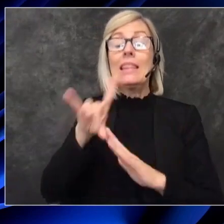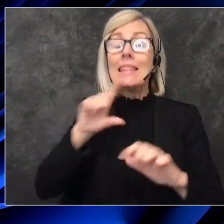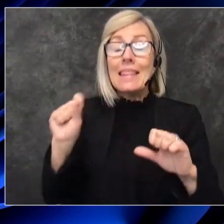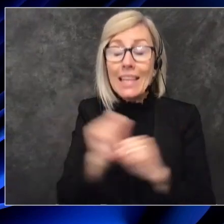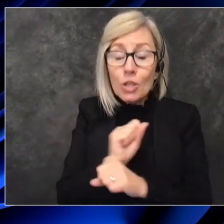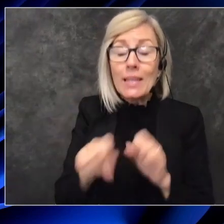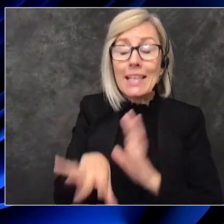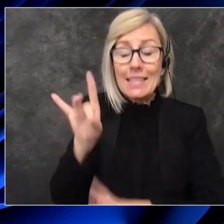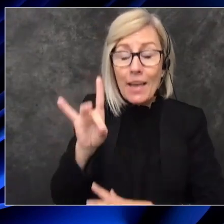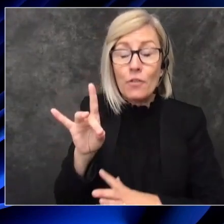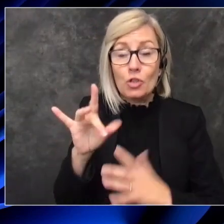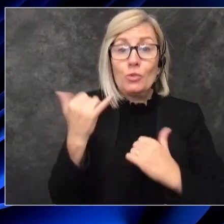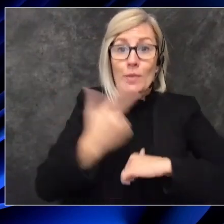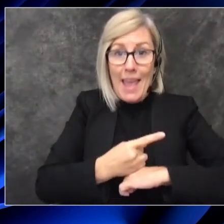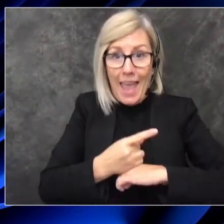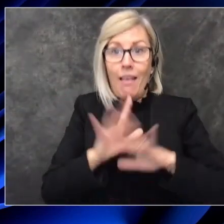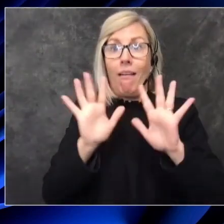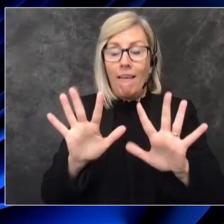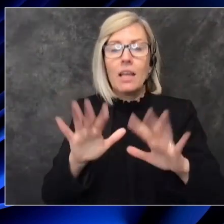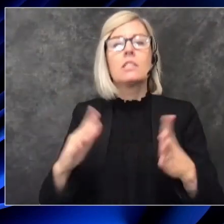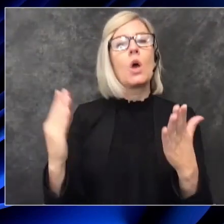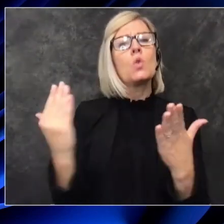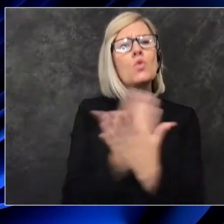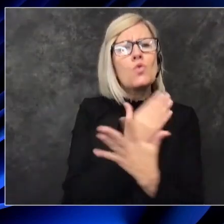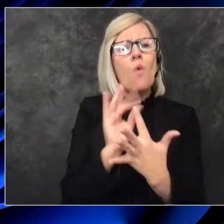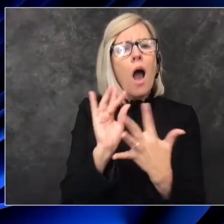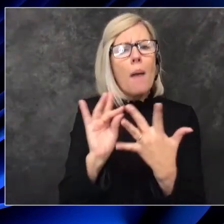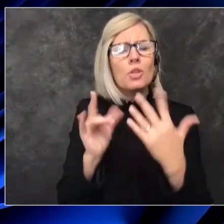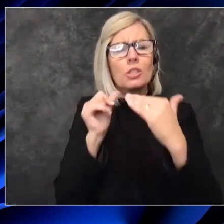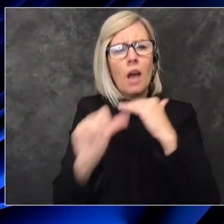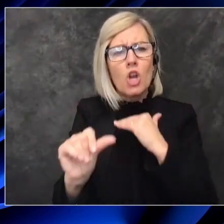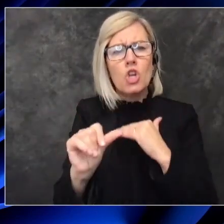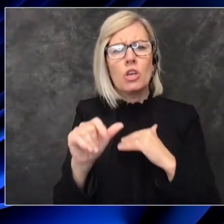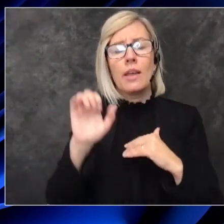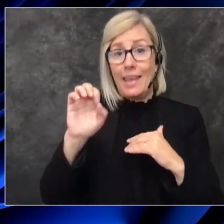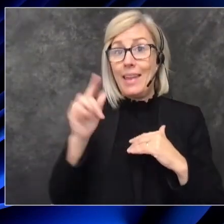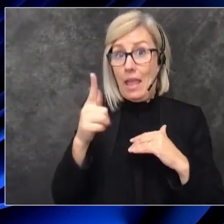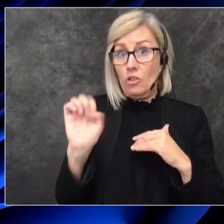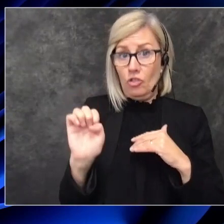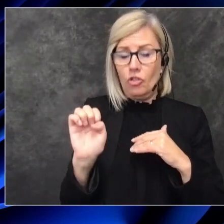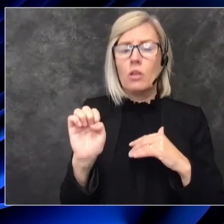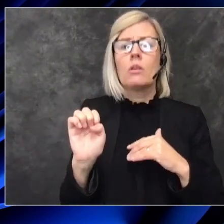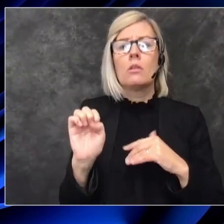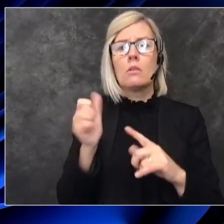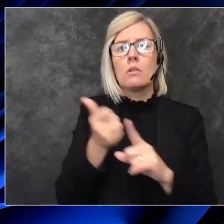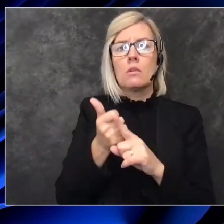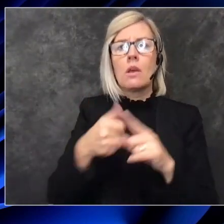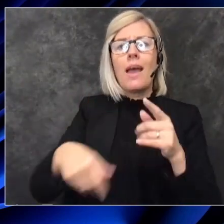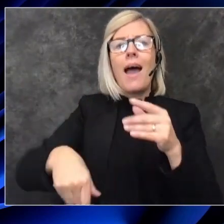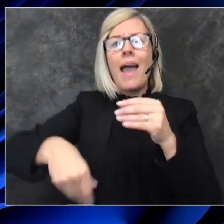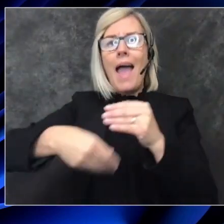hot off the press is a new option in a in edge to add a high contrast view.